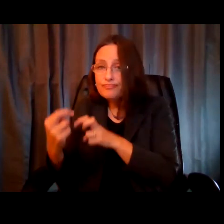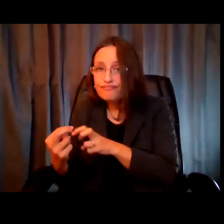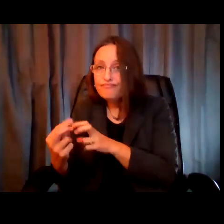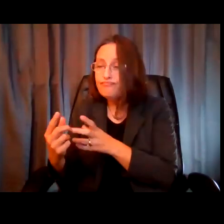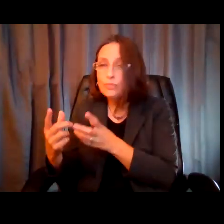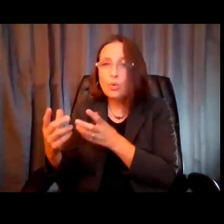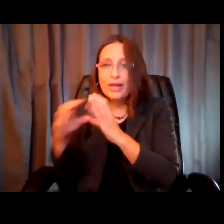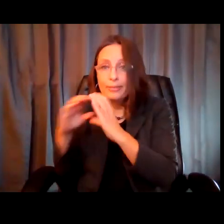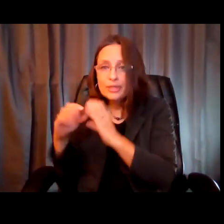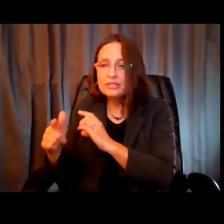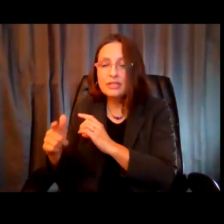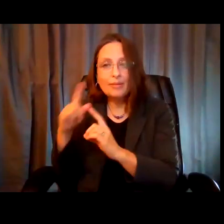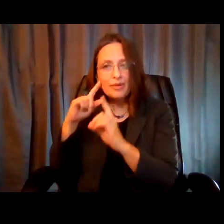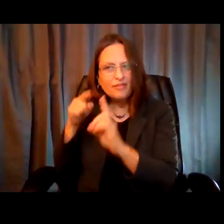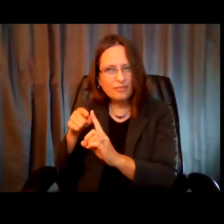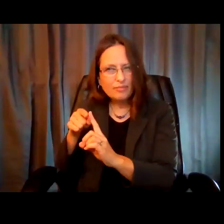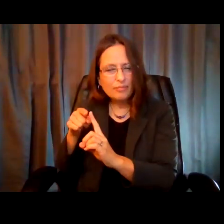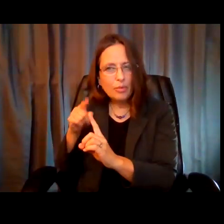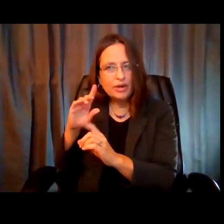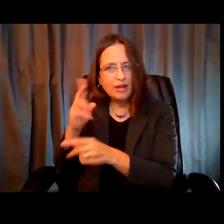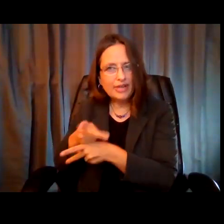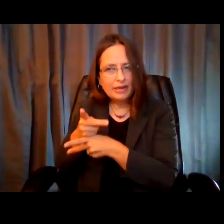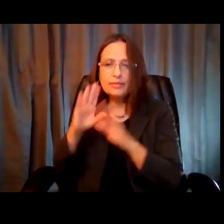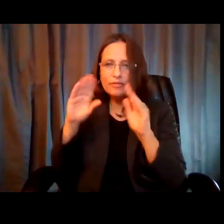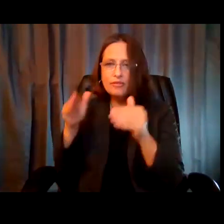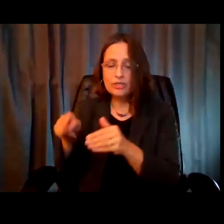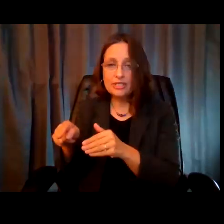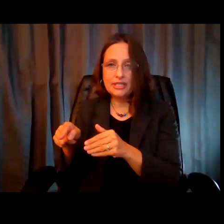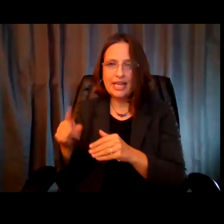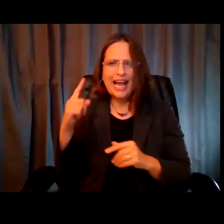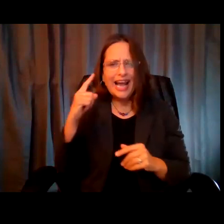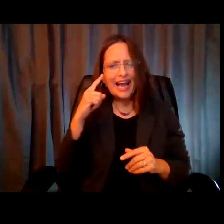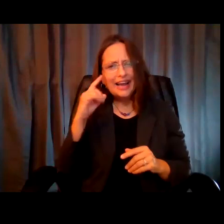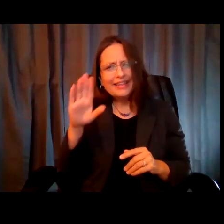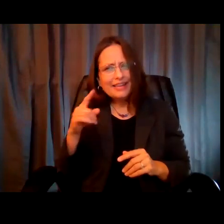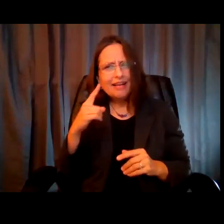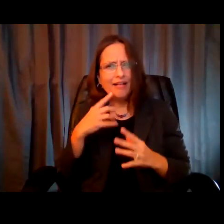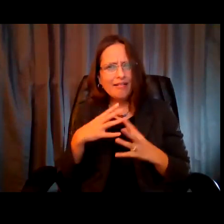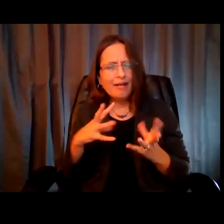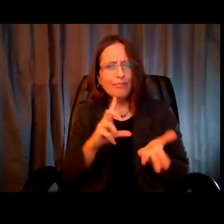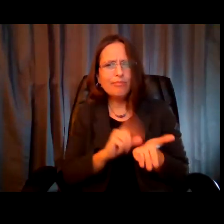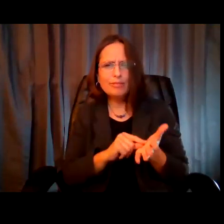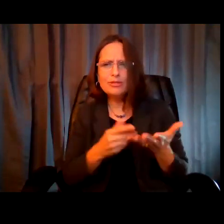Often, you will be contact the before your visit, this is a great time to discussion your preferred